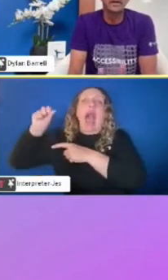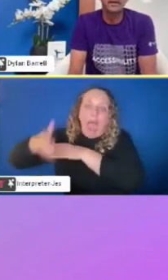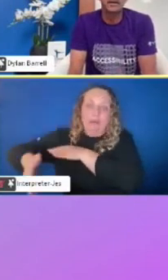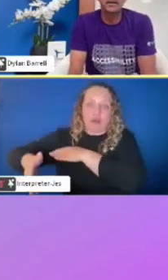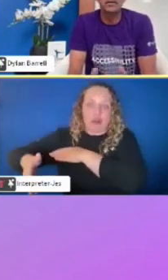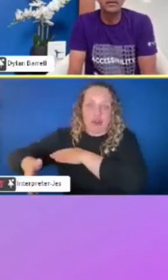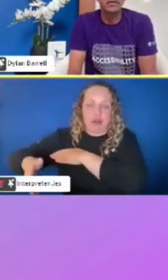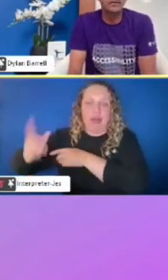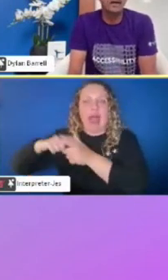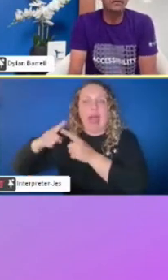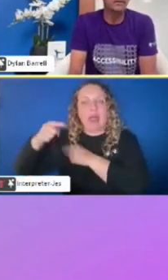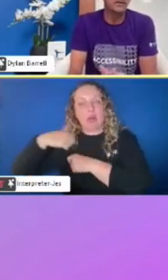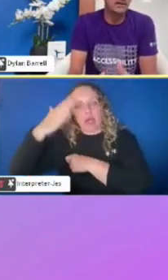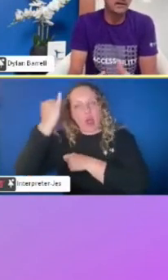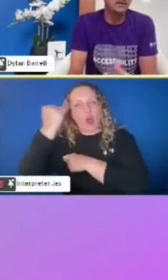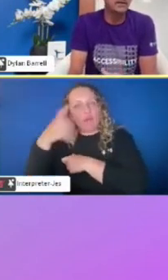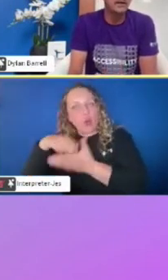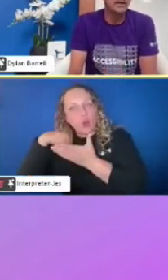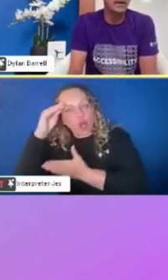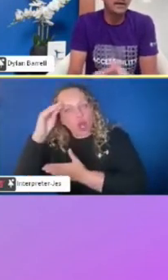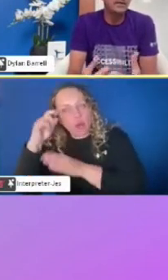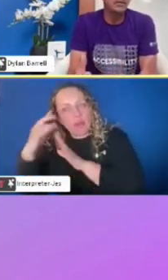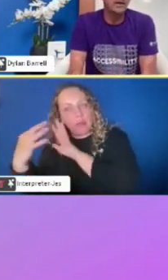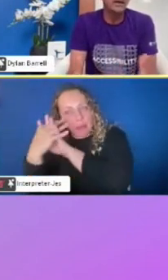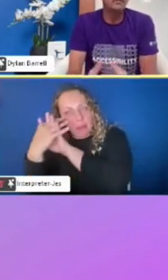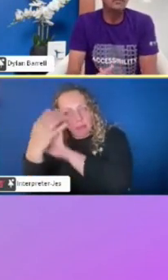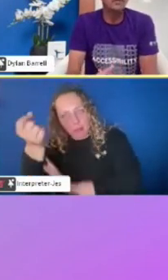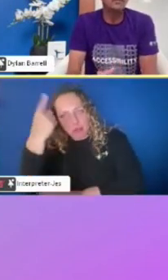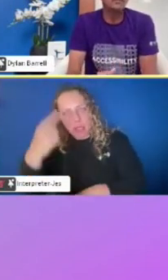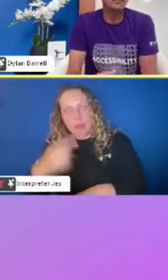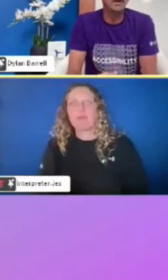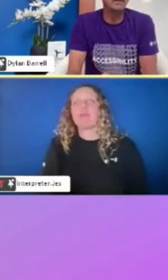the Deque University platform itself is WCAG 2.2 compliant.